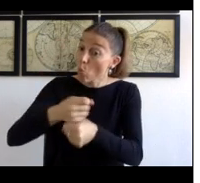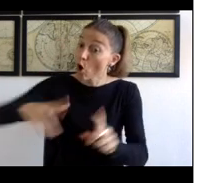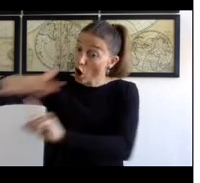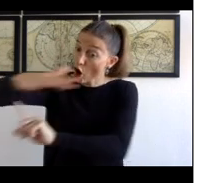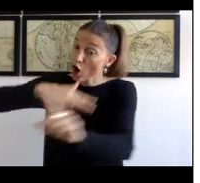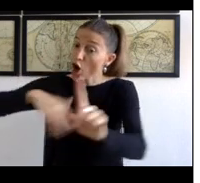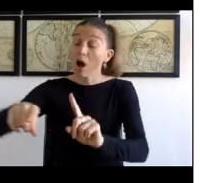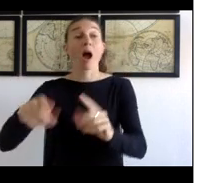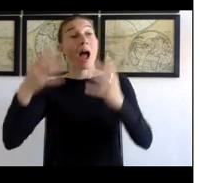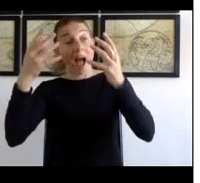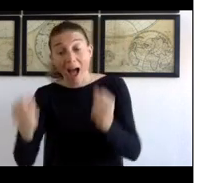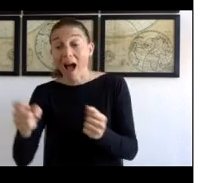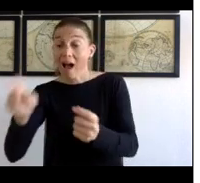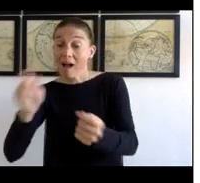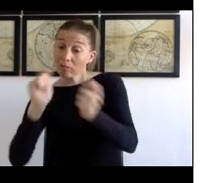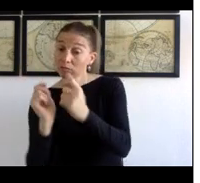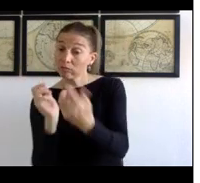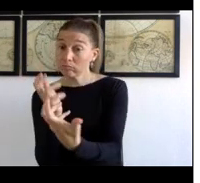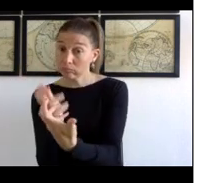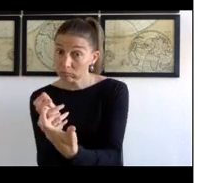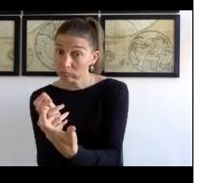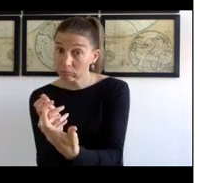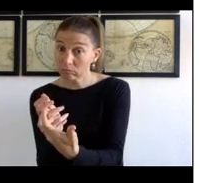This model has been tested in the U.S. and India.